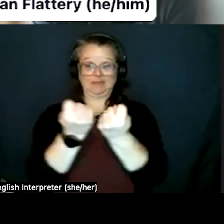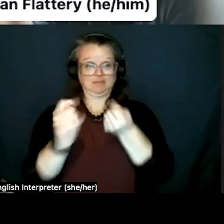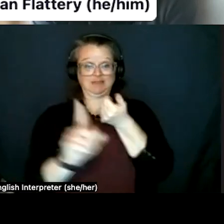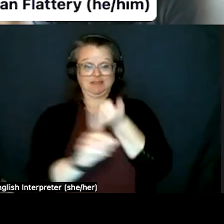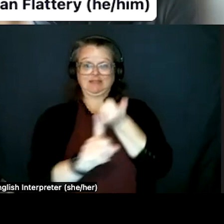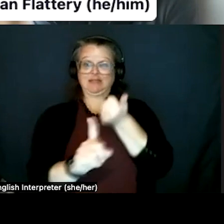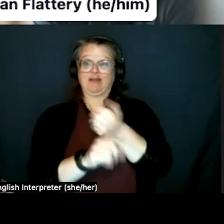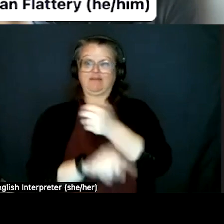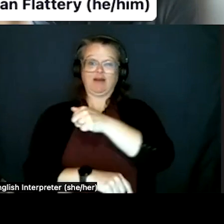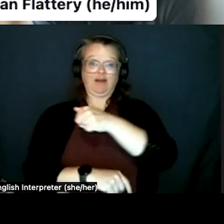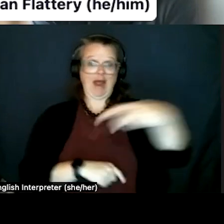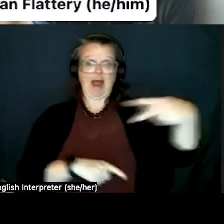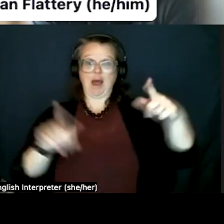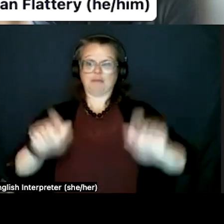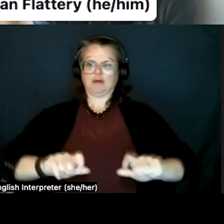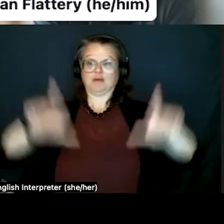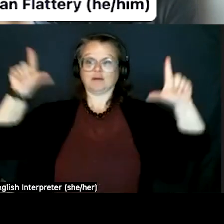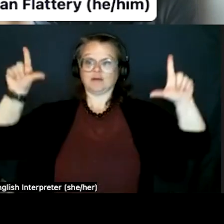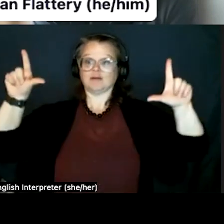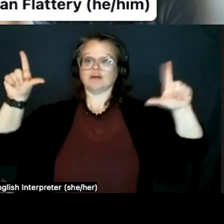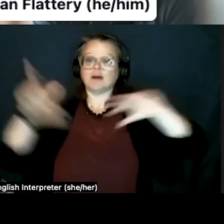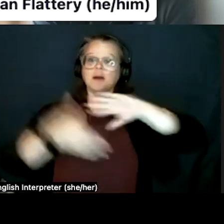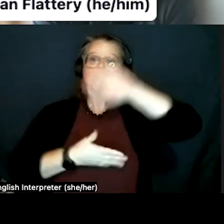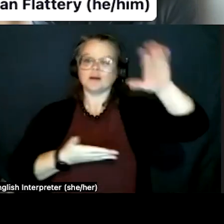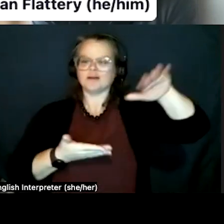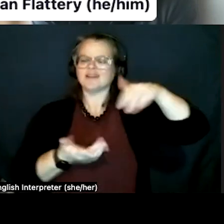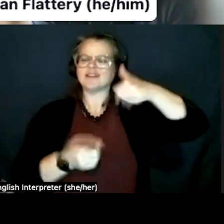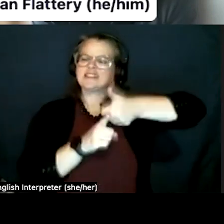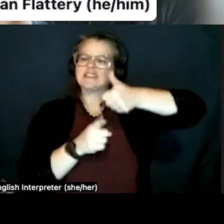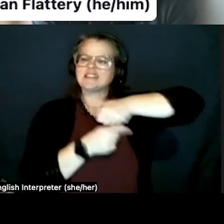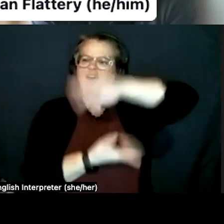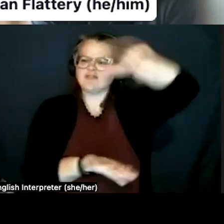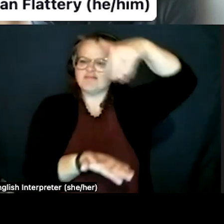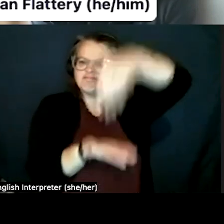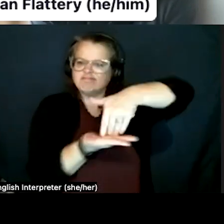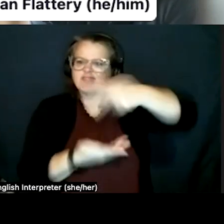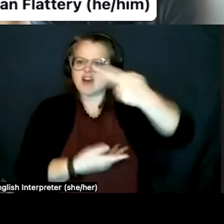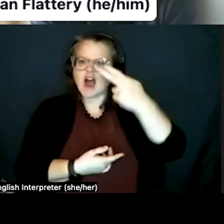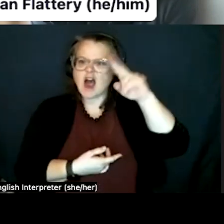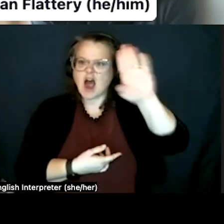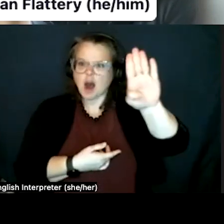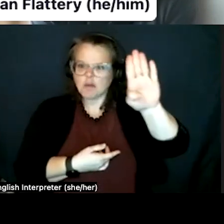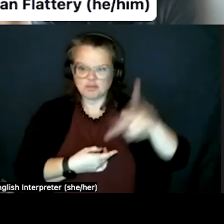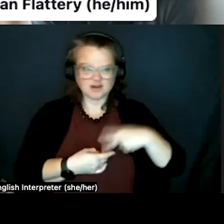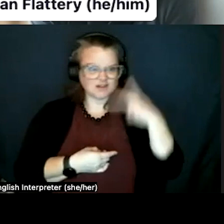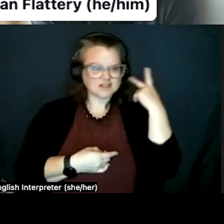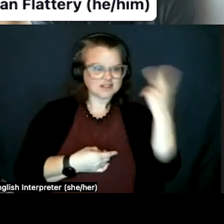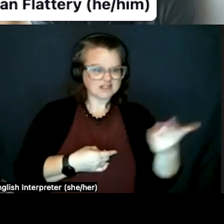files and notebooks that you might want to use. So the tabs at the top are how you add this so